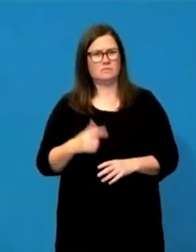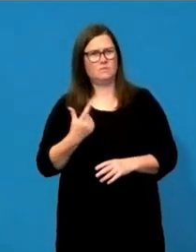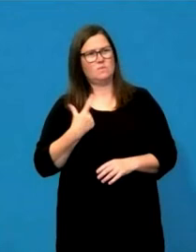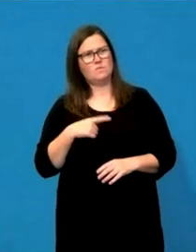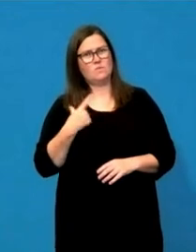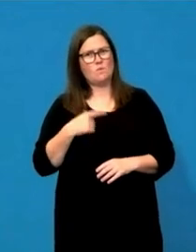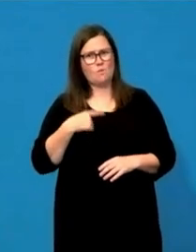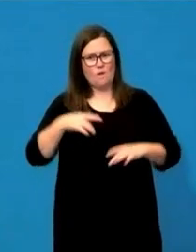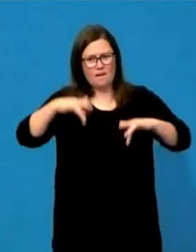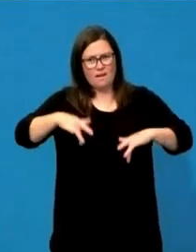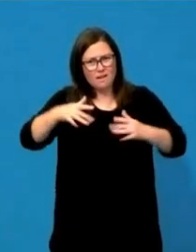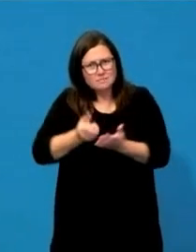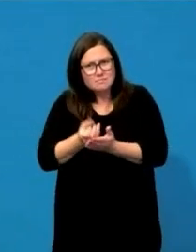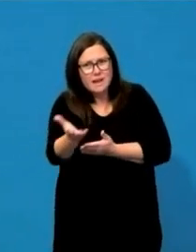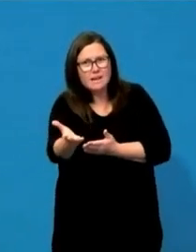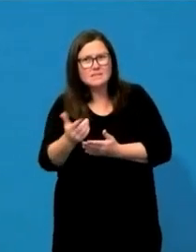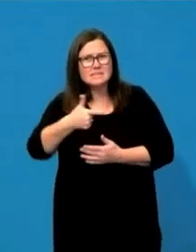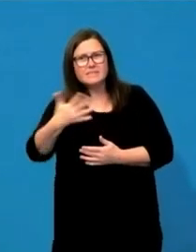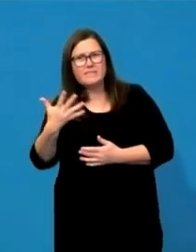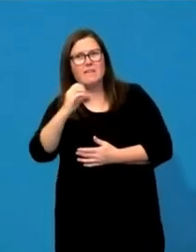Because the lack of services.